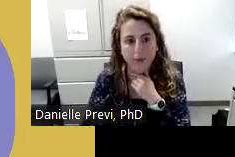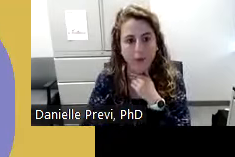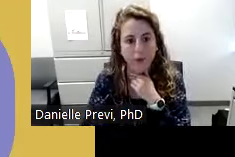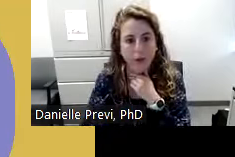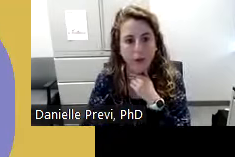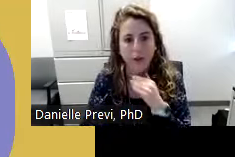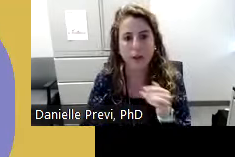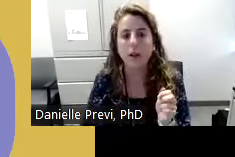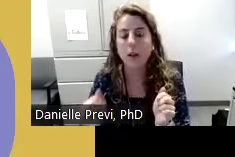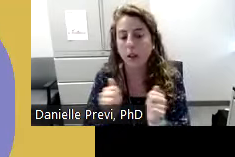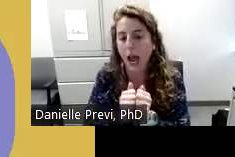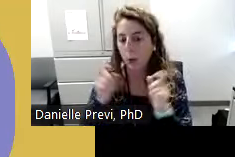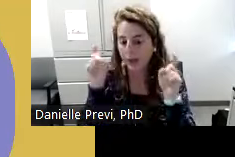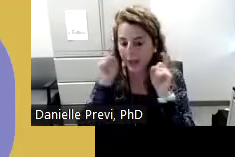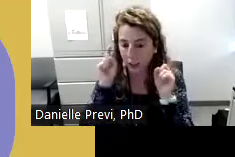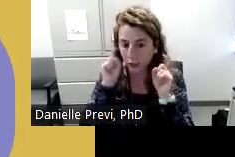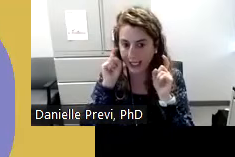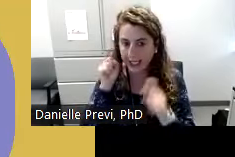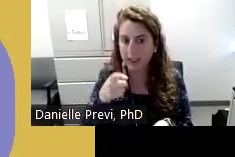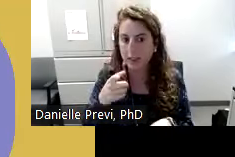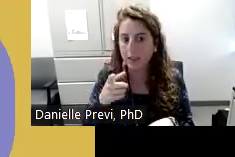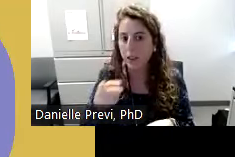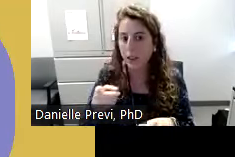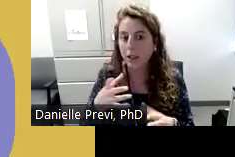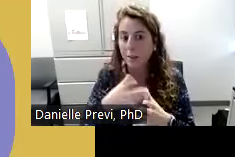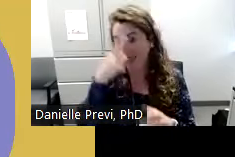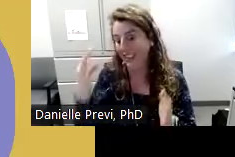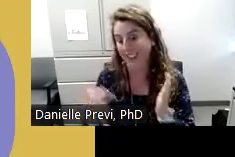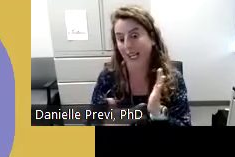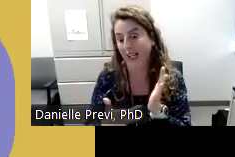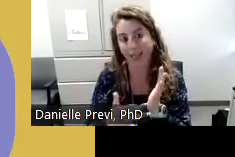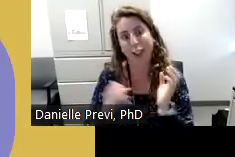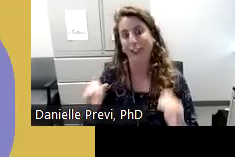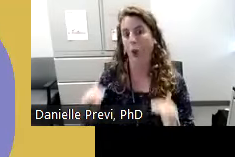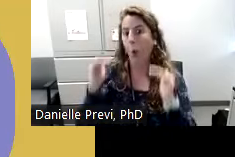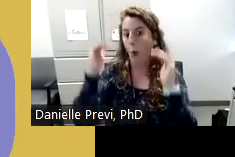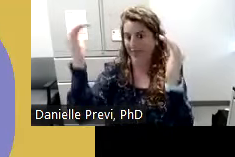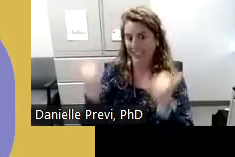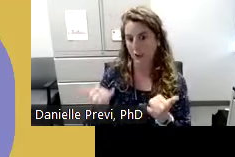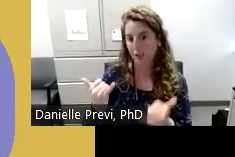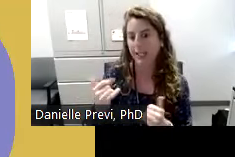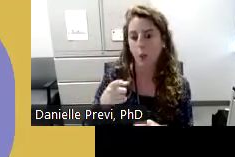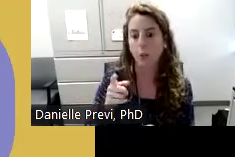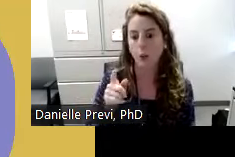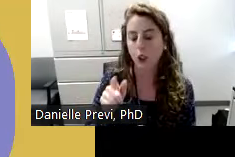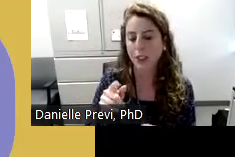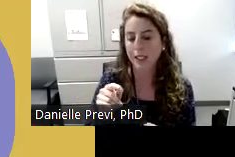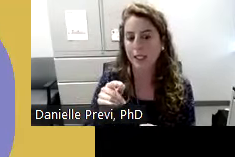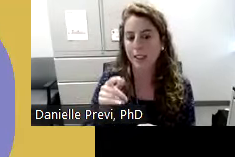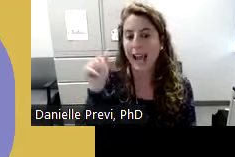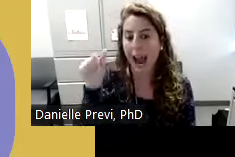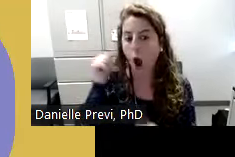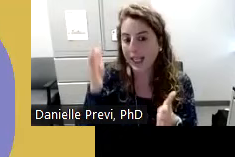and particularly atresia. You also have hearing aids, and because technology is so advanced today,